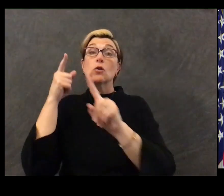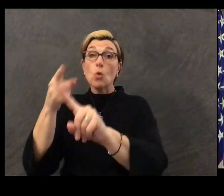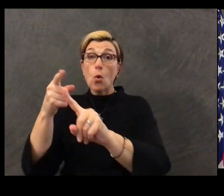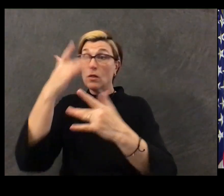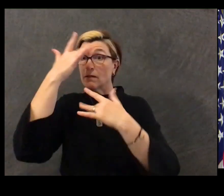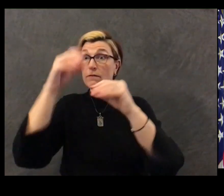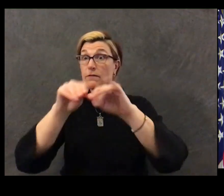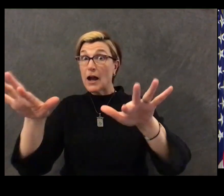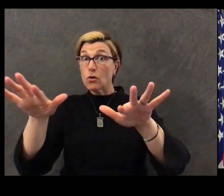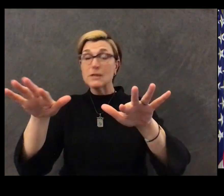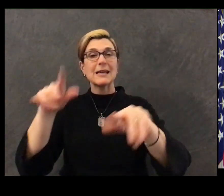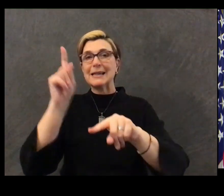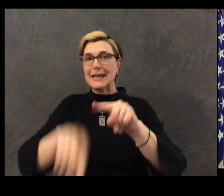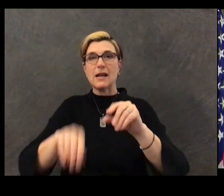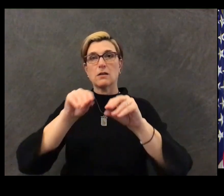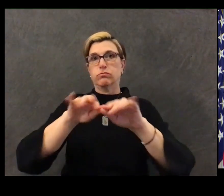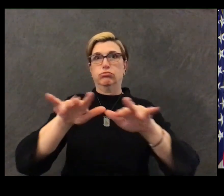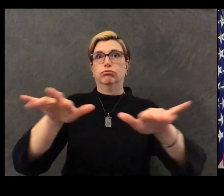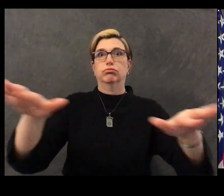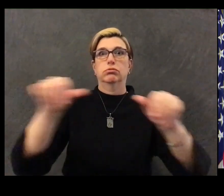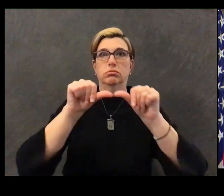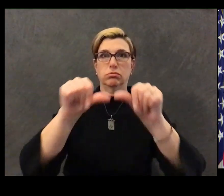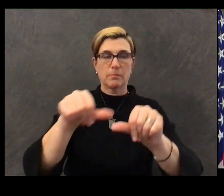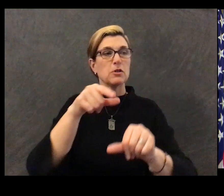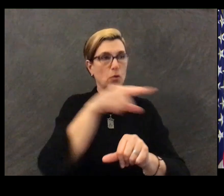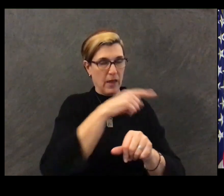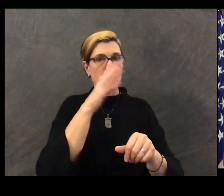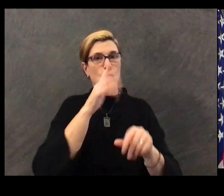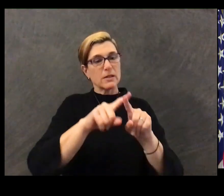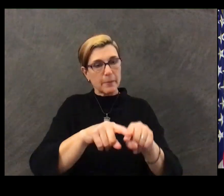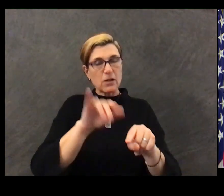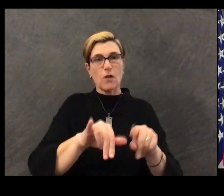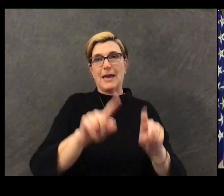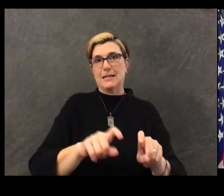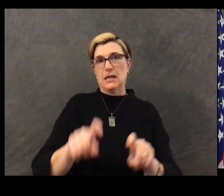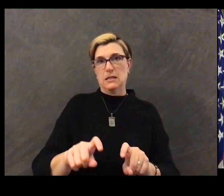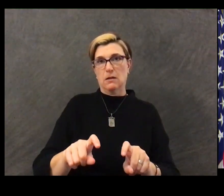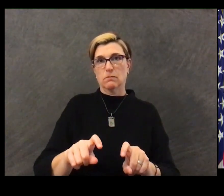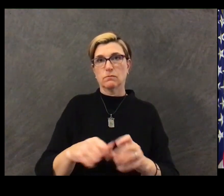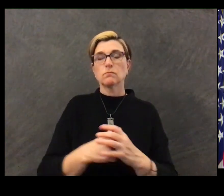they're so inclined to use the testing apparatus including strategies for older